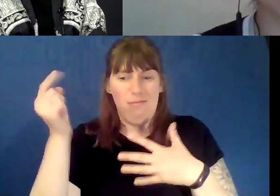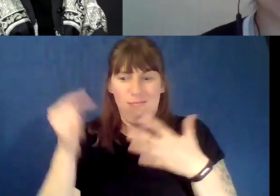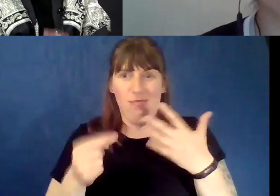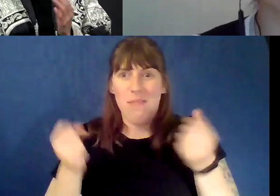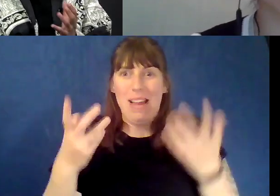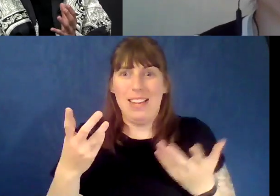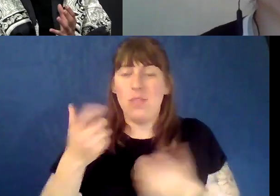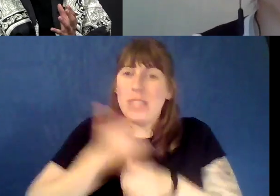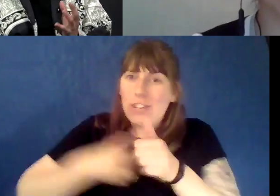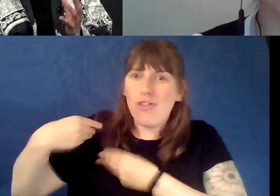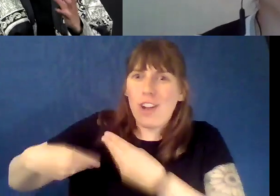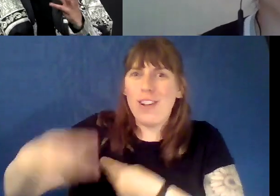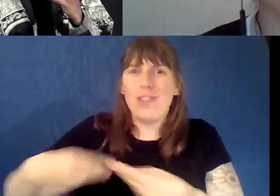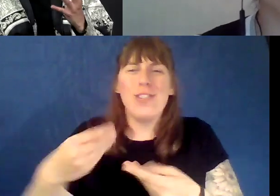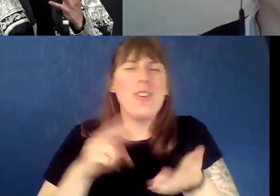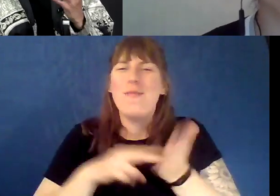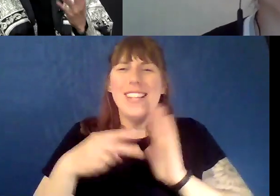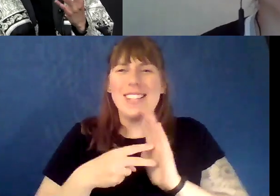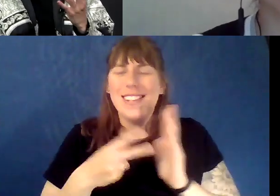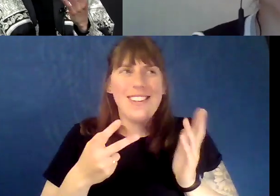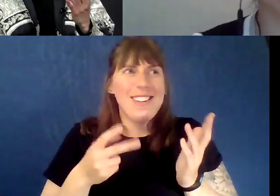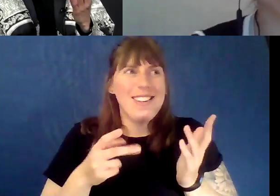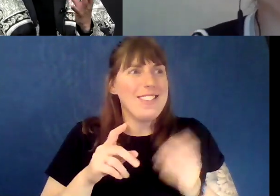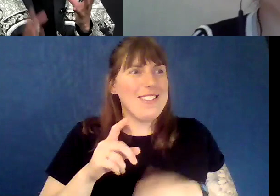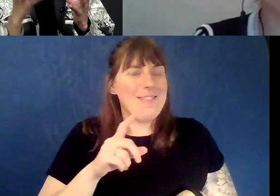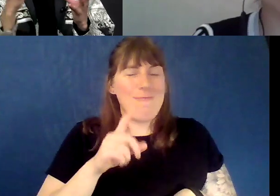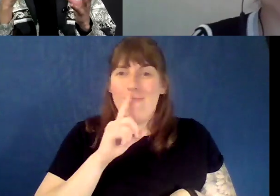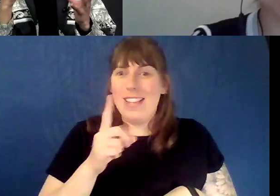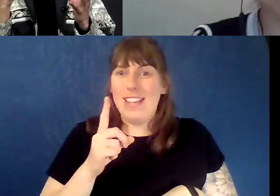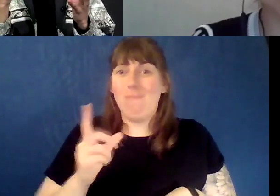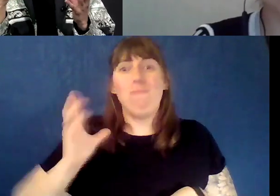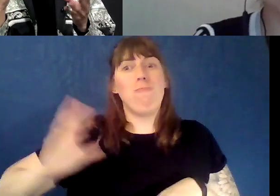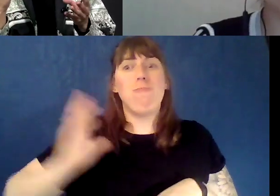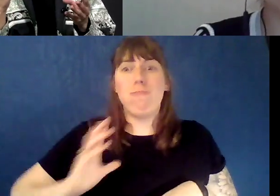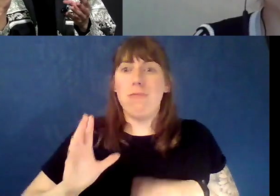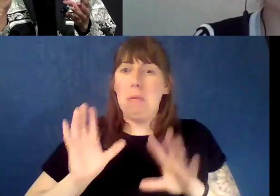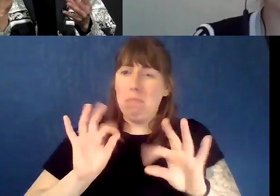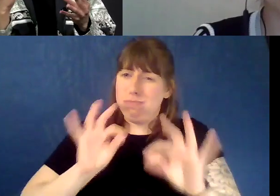it's never like, there's never been a time where something's been like, the purest, and it's been